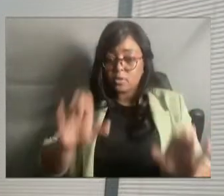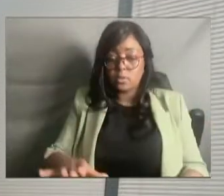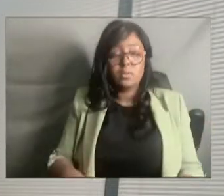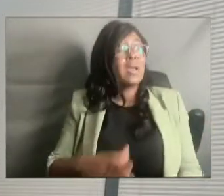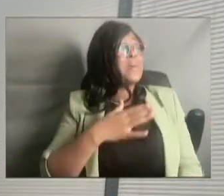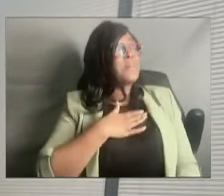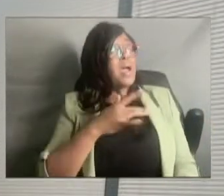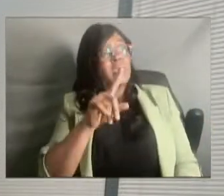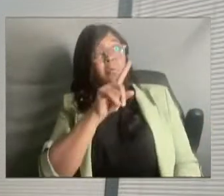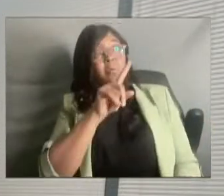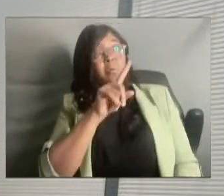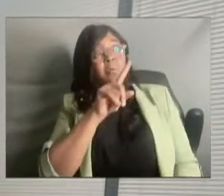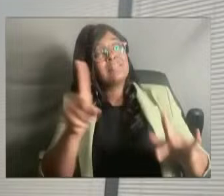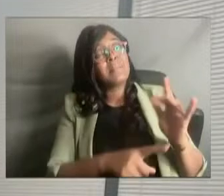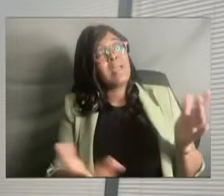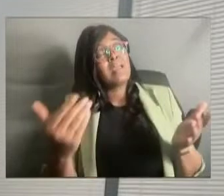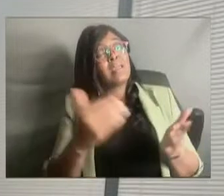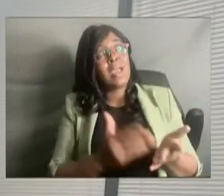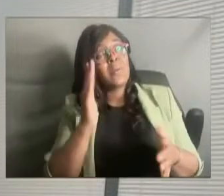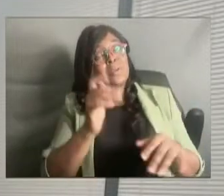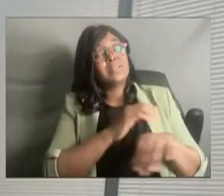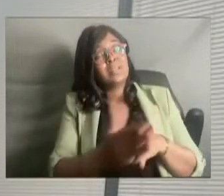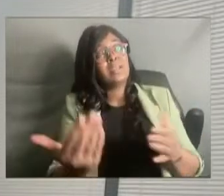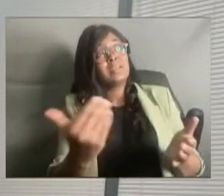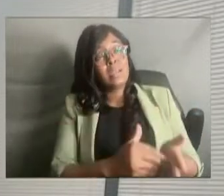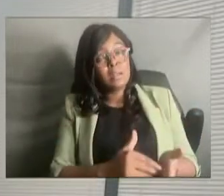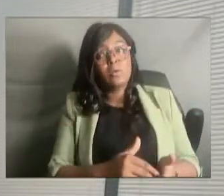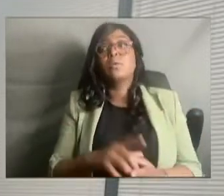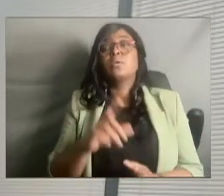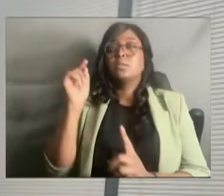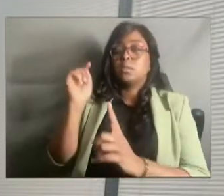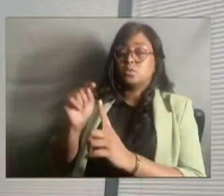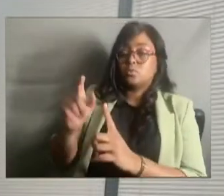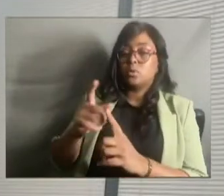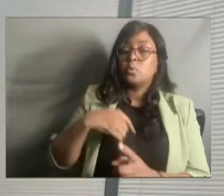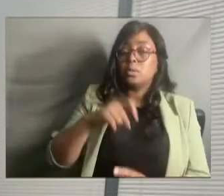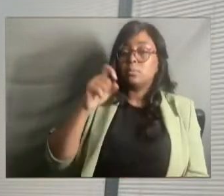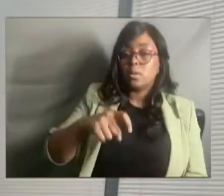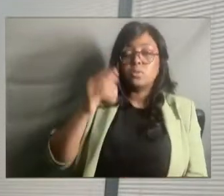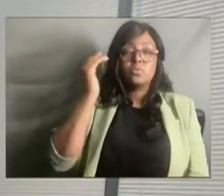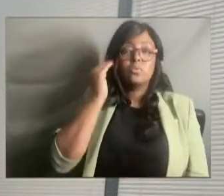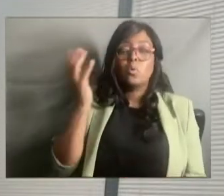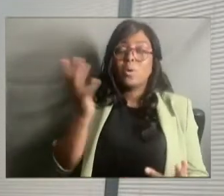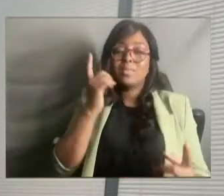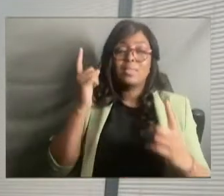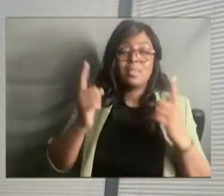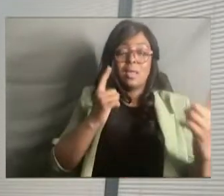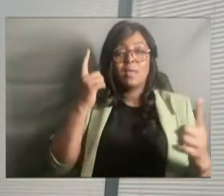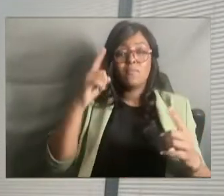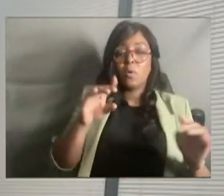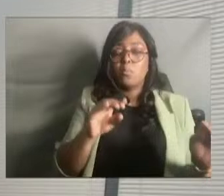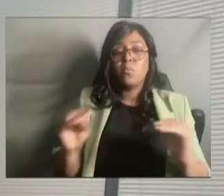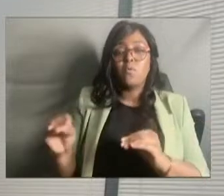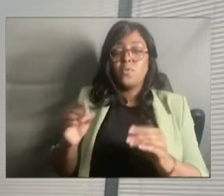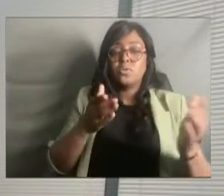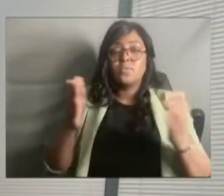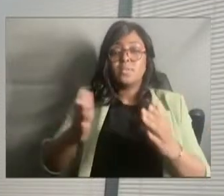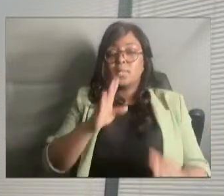love that. Fantastic. My question was skipped again, so I'm sending it again. This is